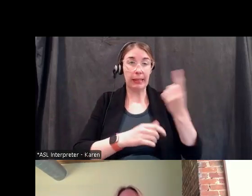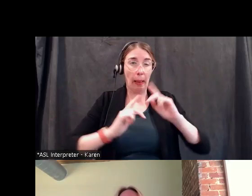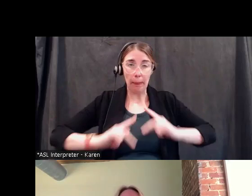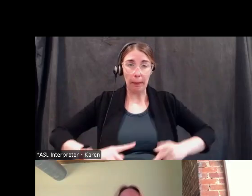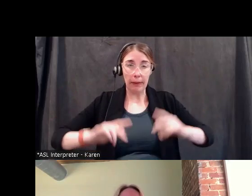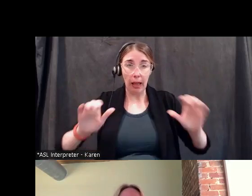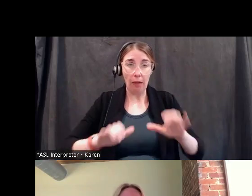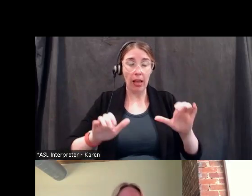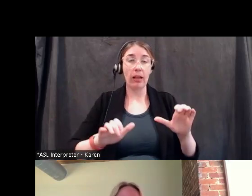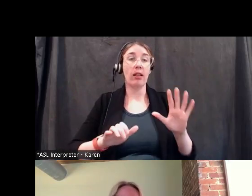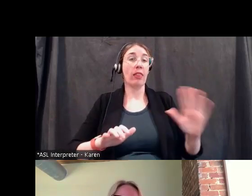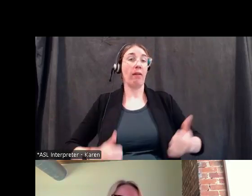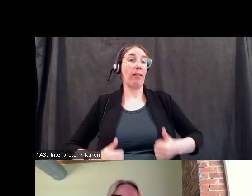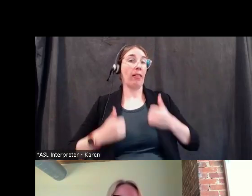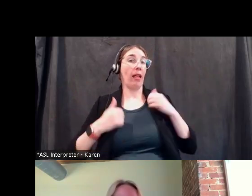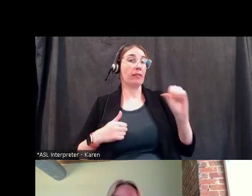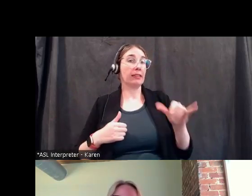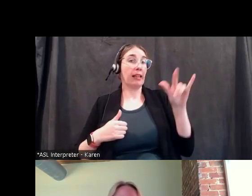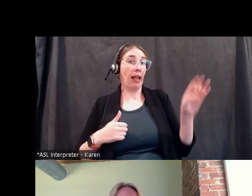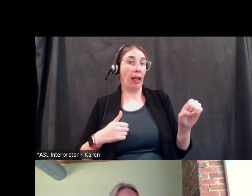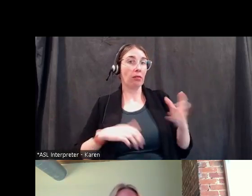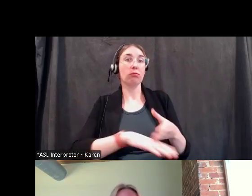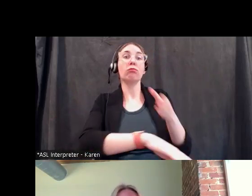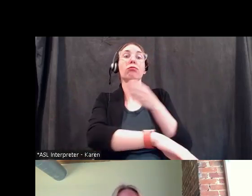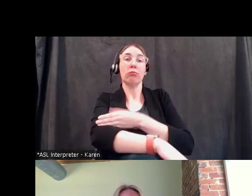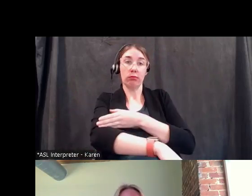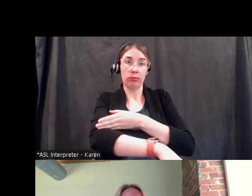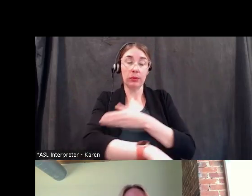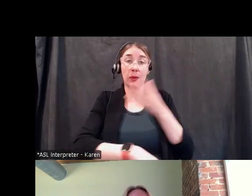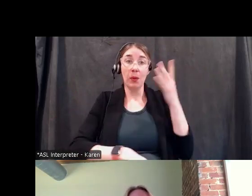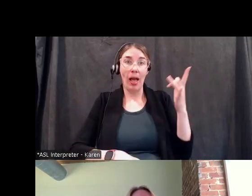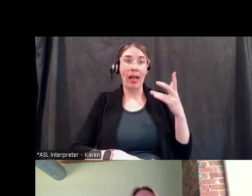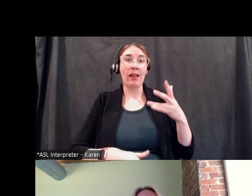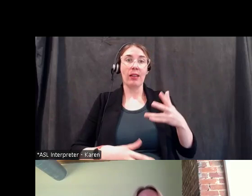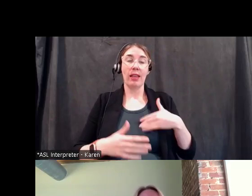or some kind of sporting event because they wanted to be better in whatever they were doing.